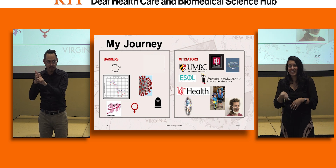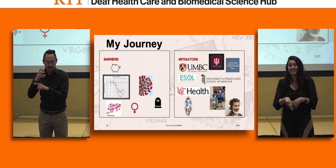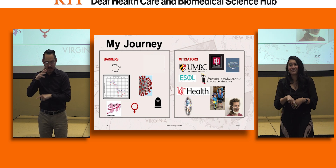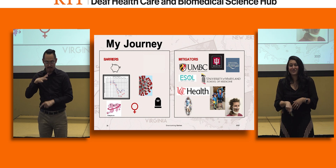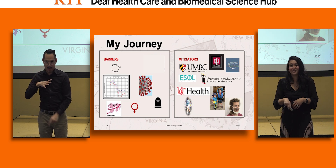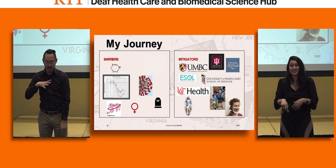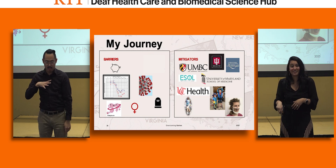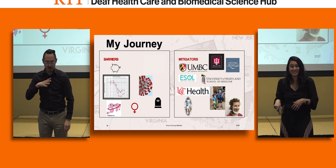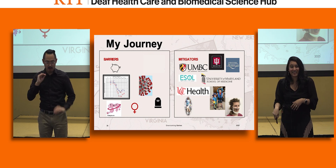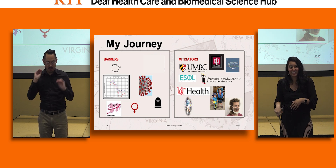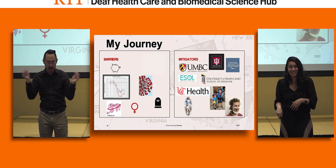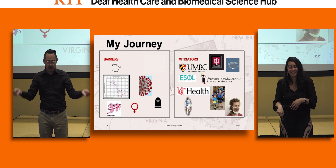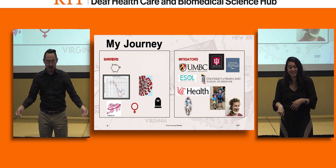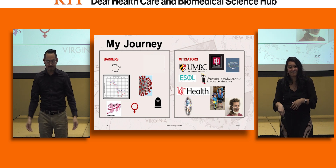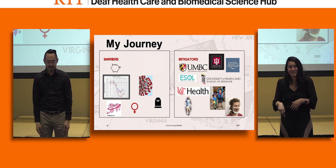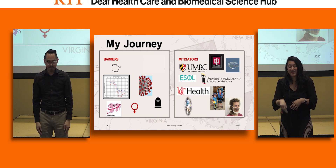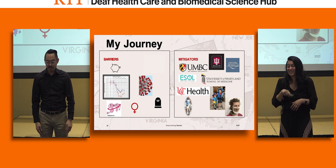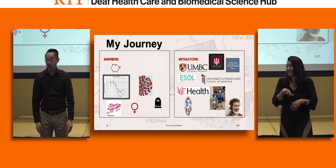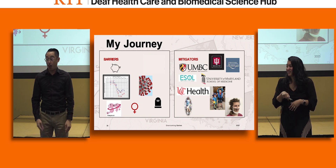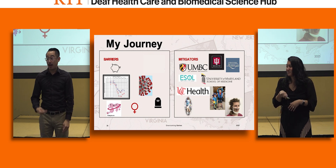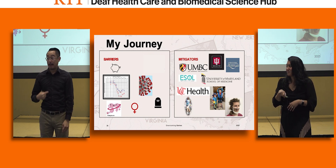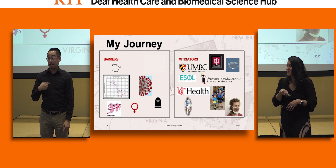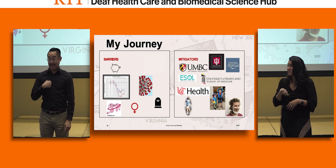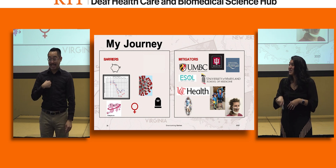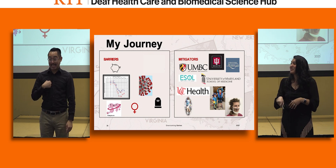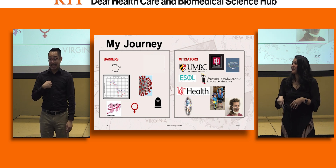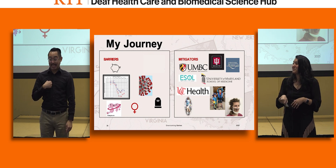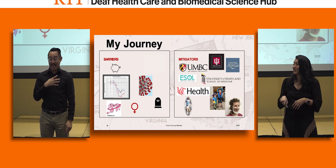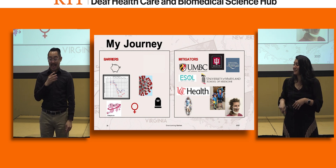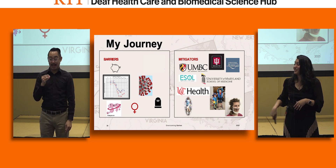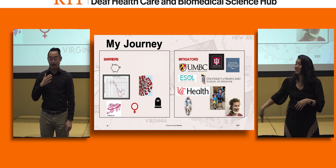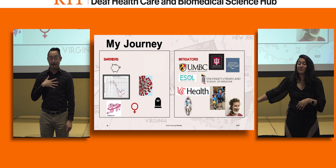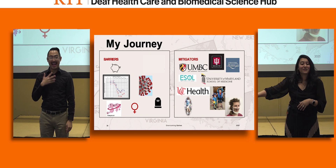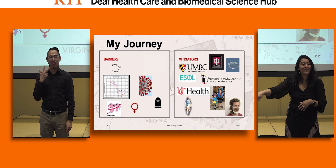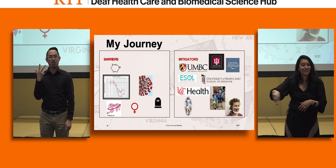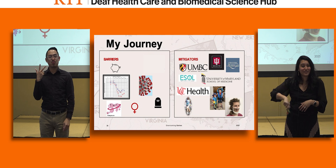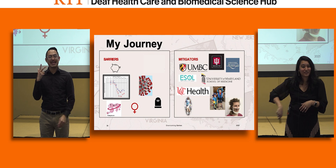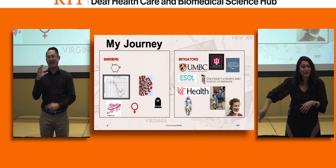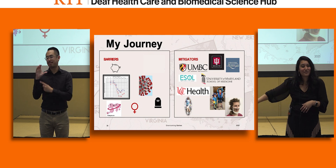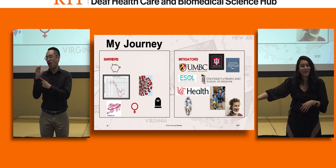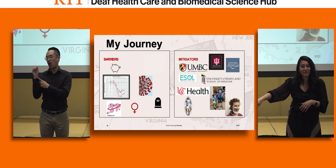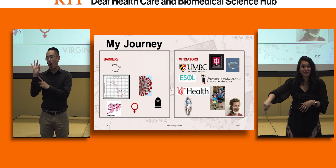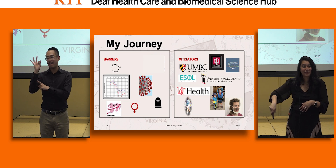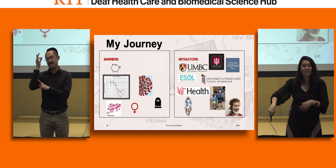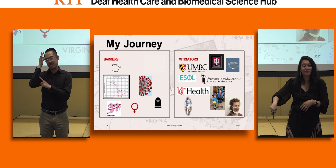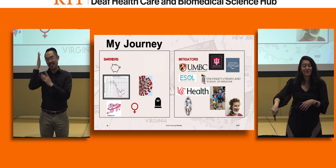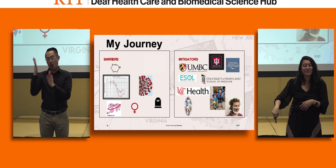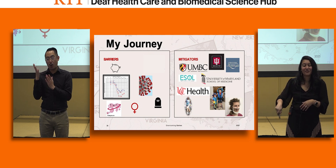at the University of Cincinnati at the time. Me and my three other co-fellows that were female